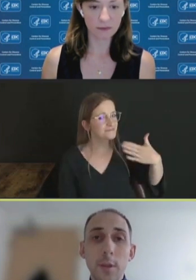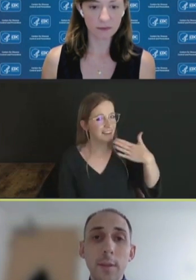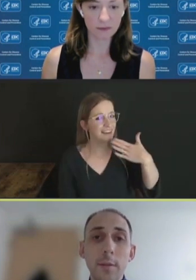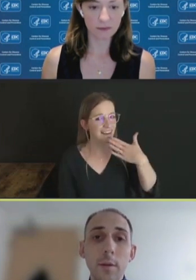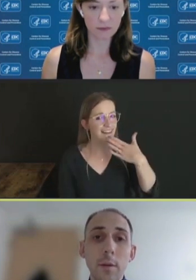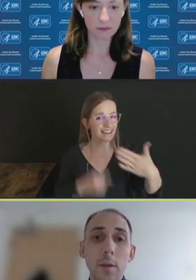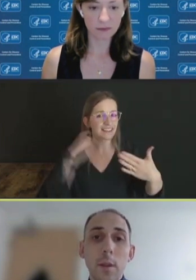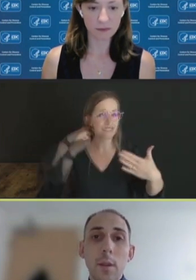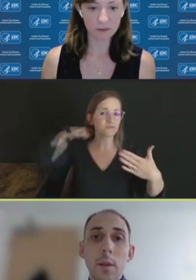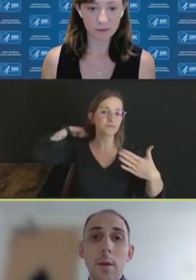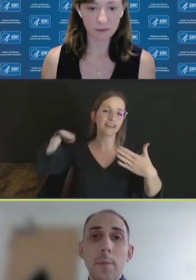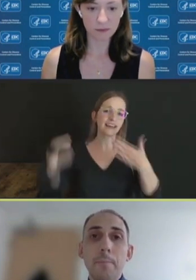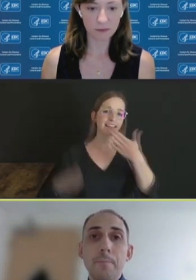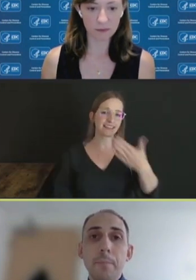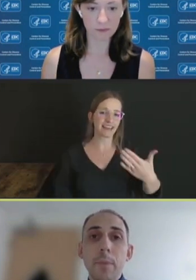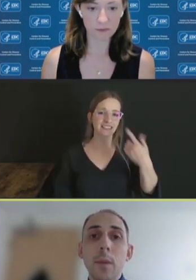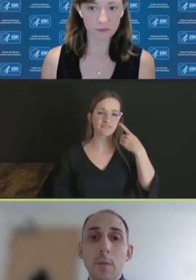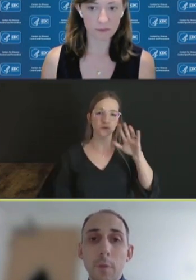That's a very good point.